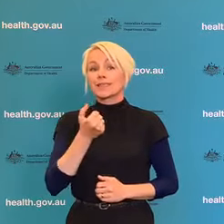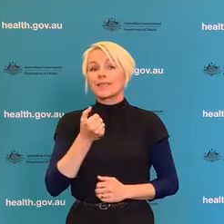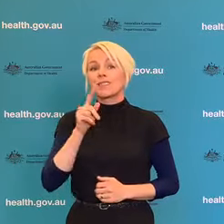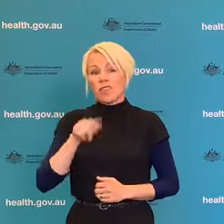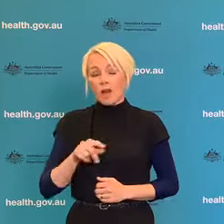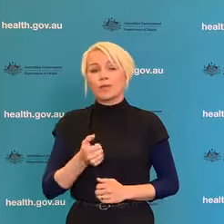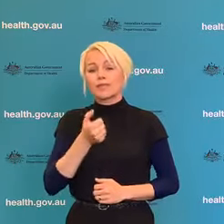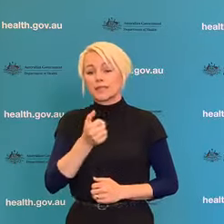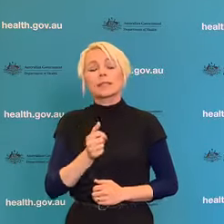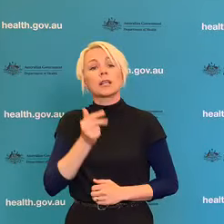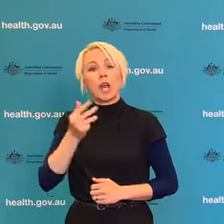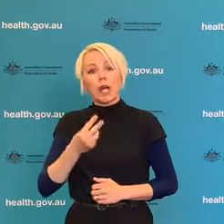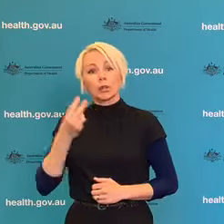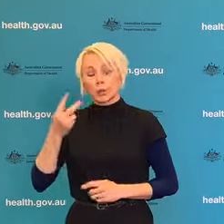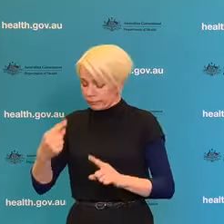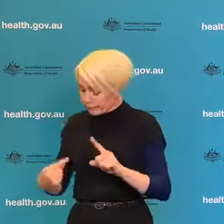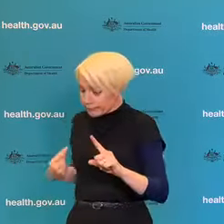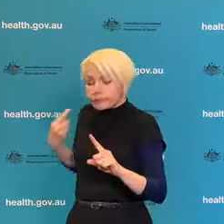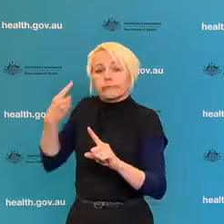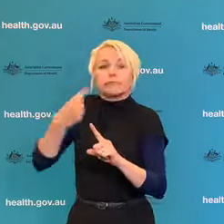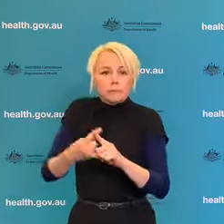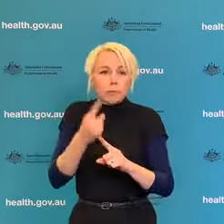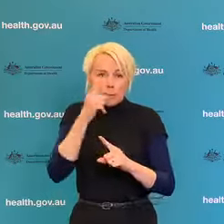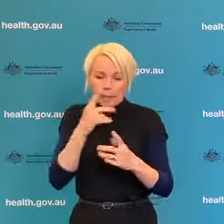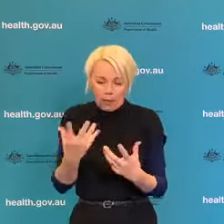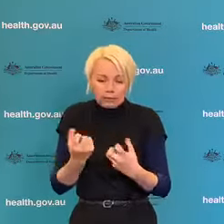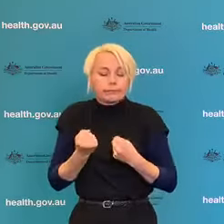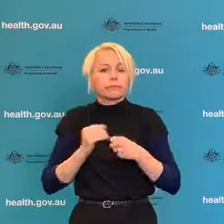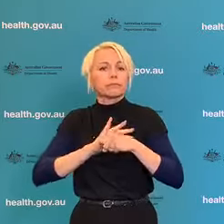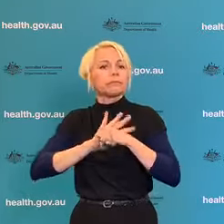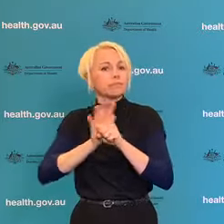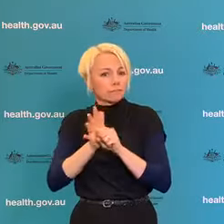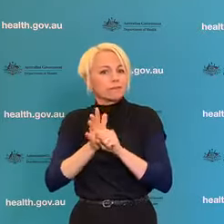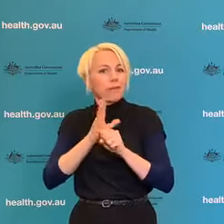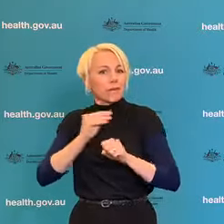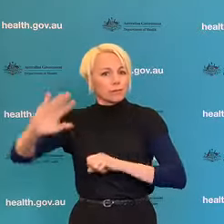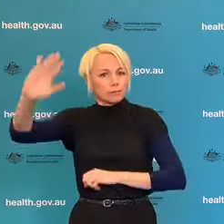COVID positive cases in Australia since the commencement of the